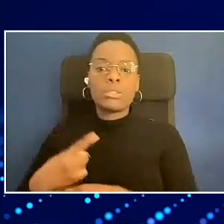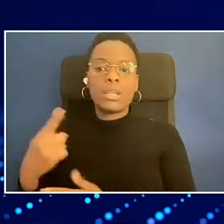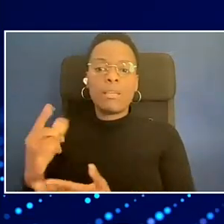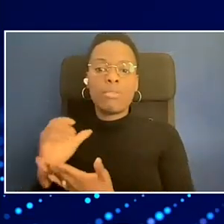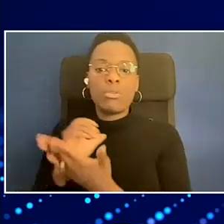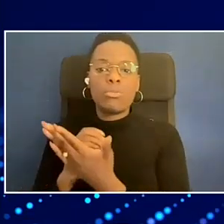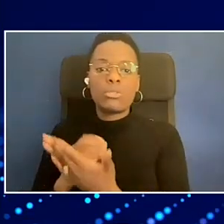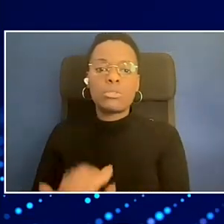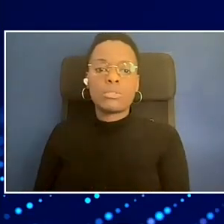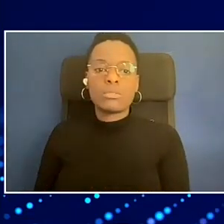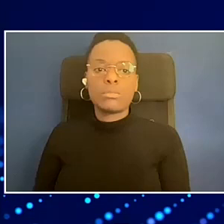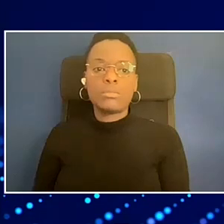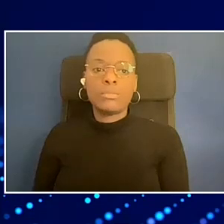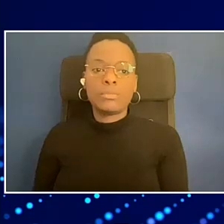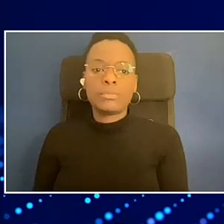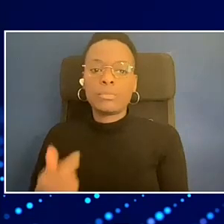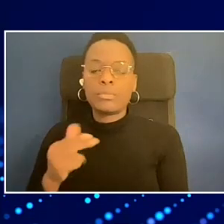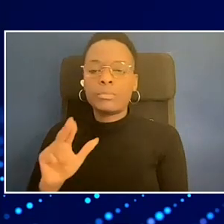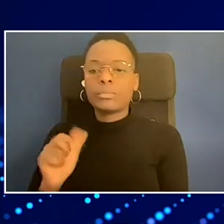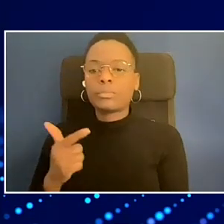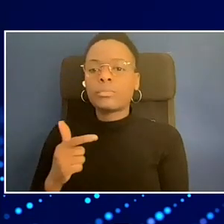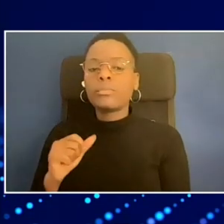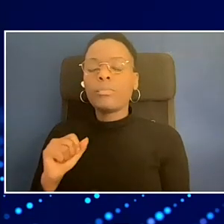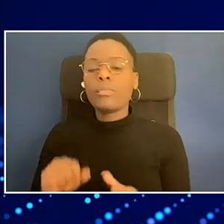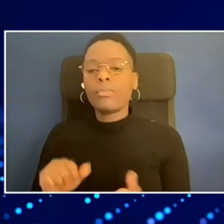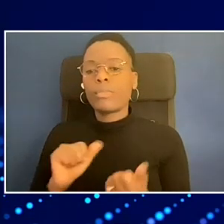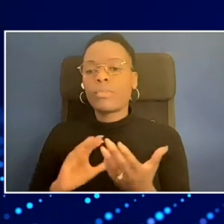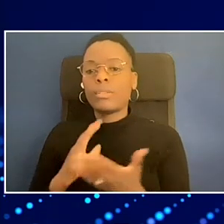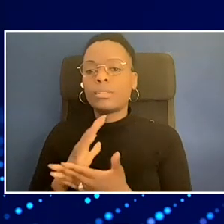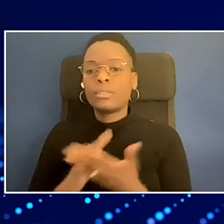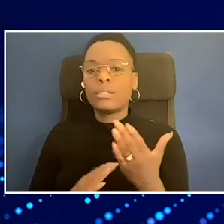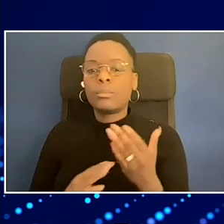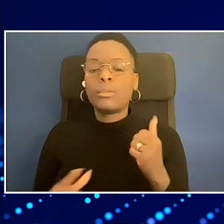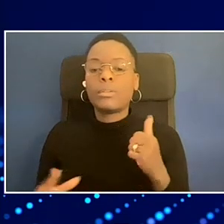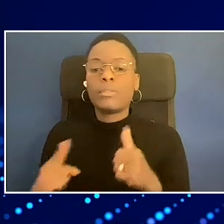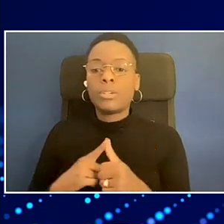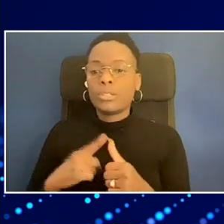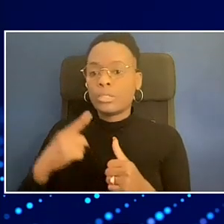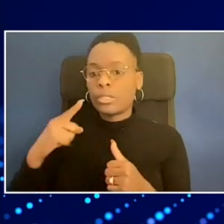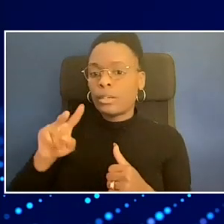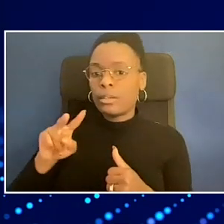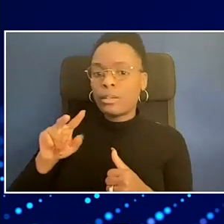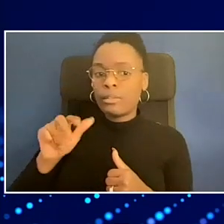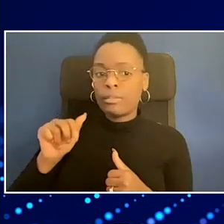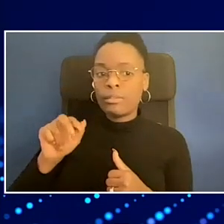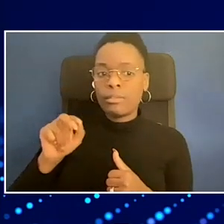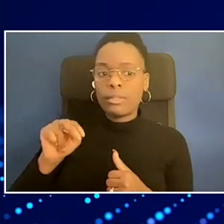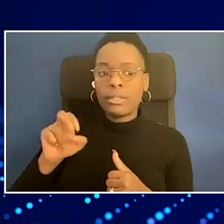So I can address some of those. But before I do that, I'd like to put up- Vanessa, could you put the rule back- the applicable language back up, please?